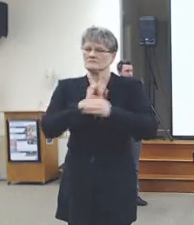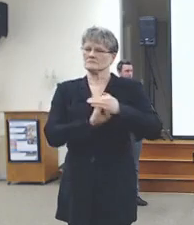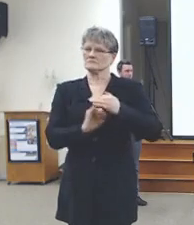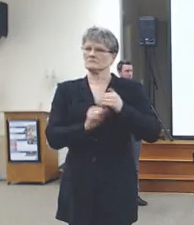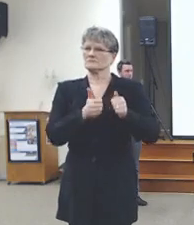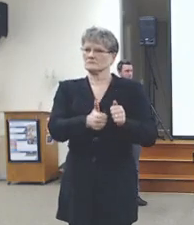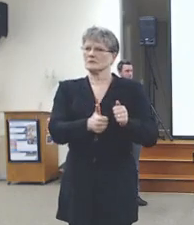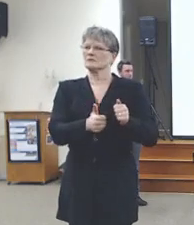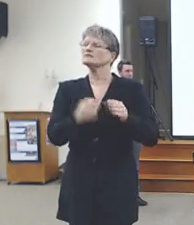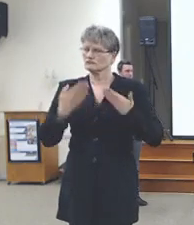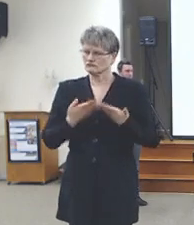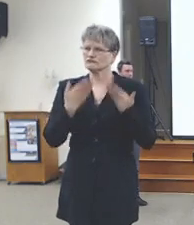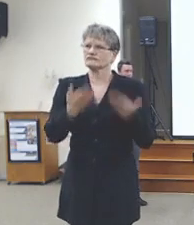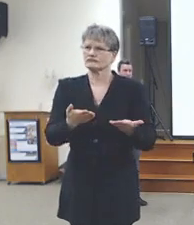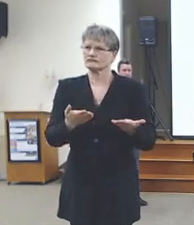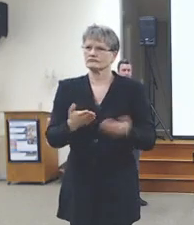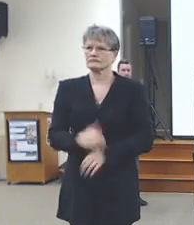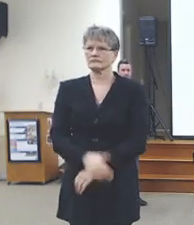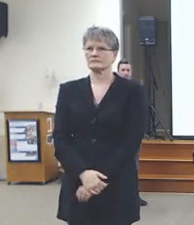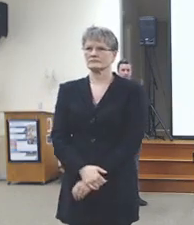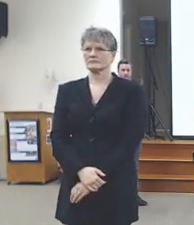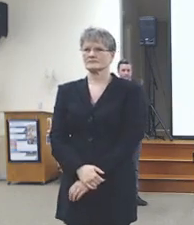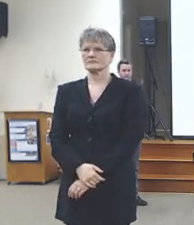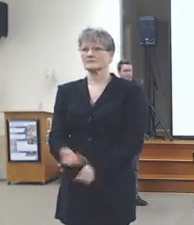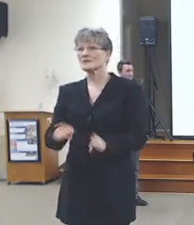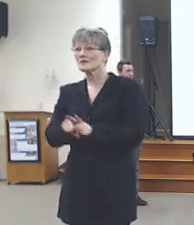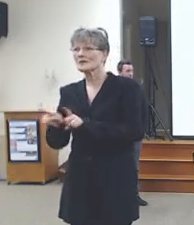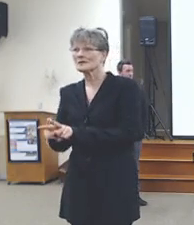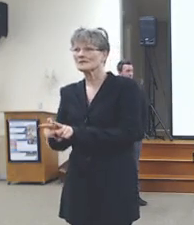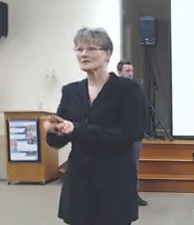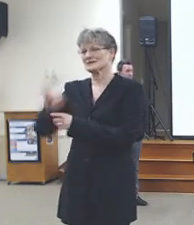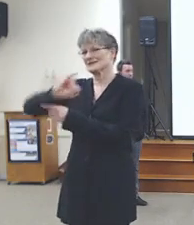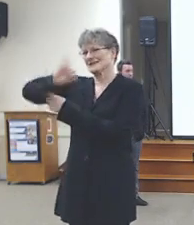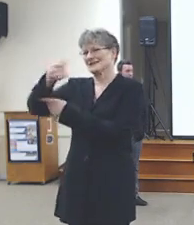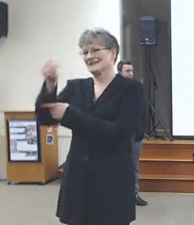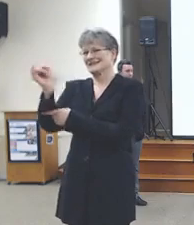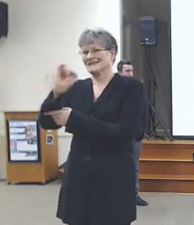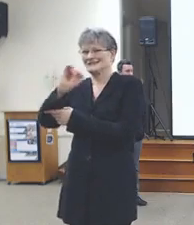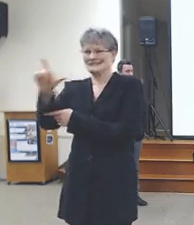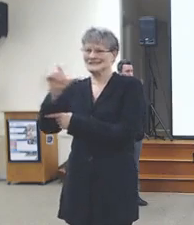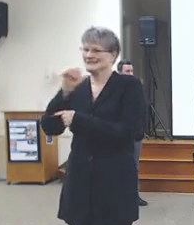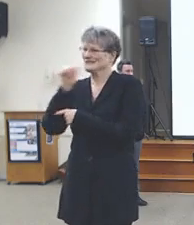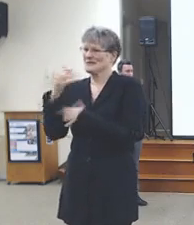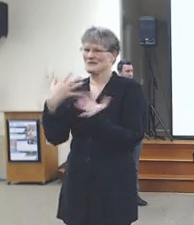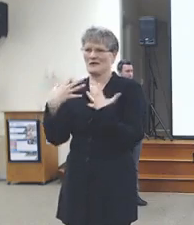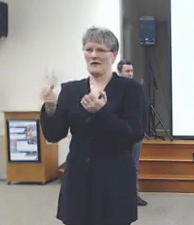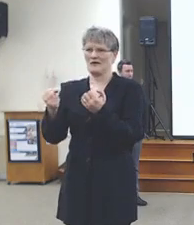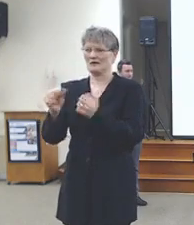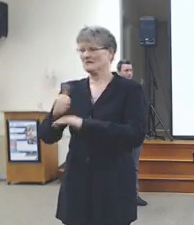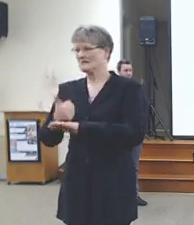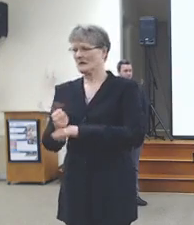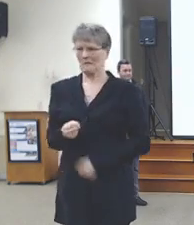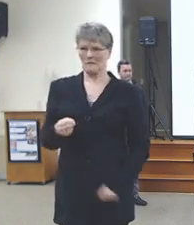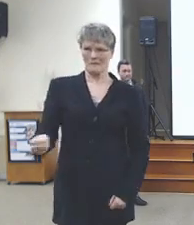the way, Jill's not an audience plant she's she's helping to monitor our Facebook feed and so when people ask questions on Facebook she's asking them